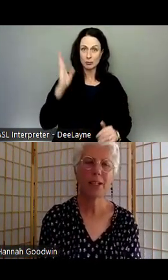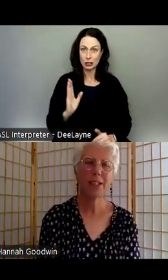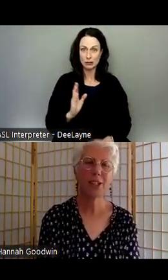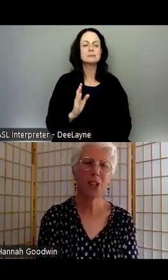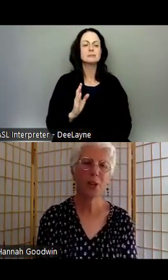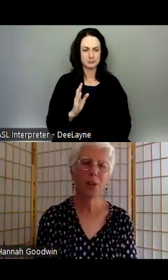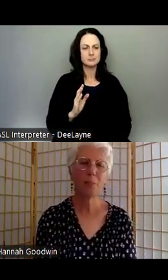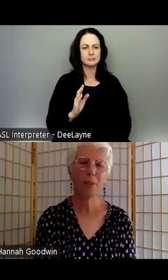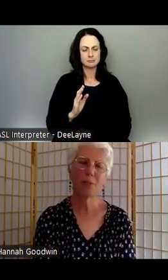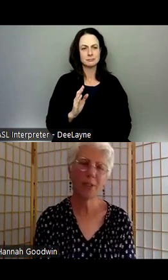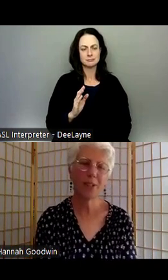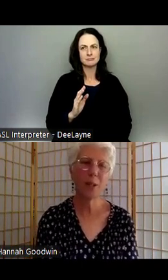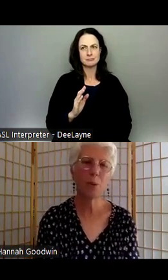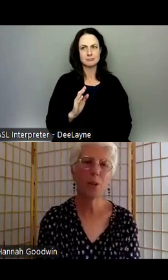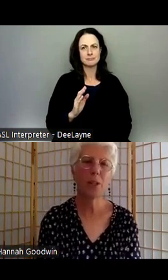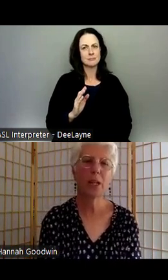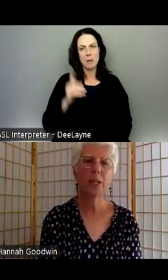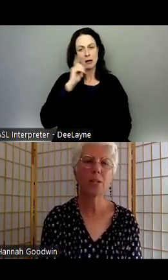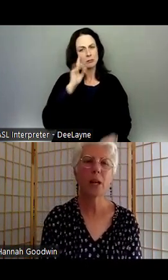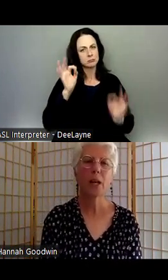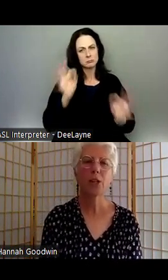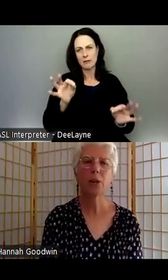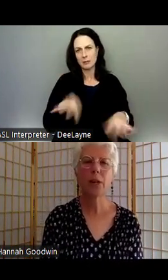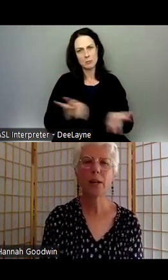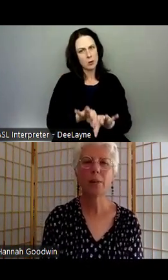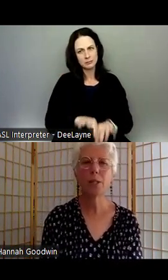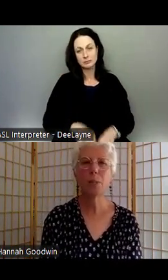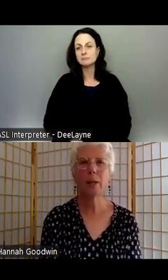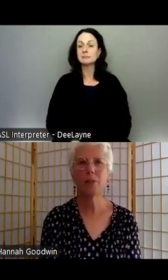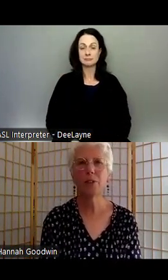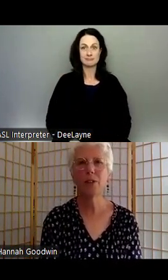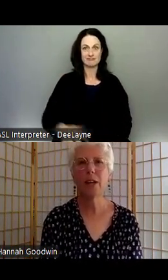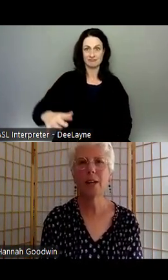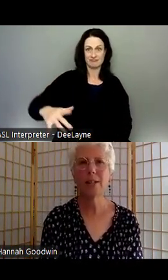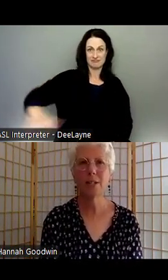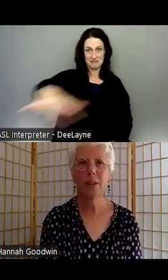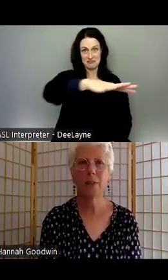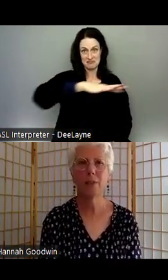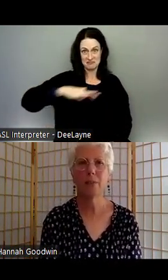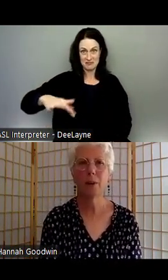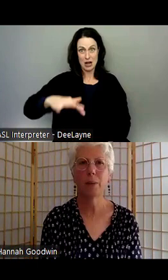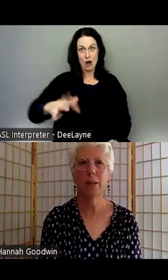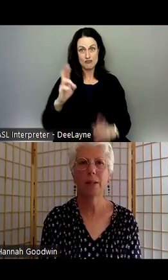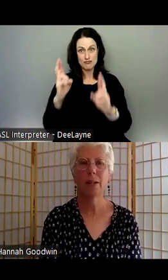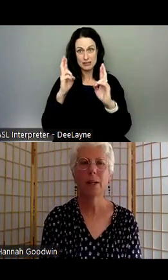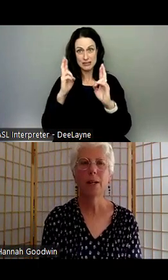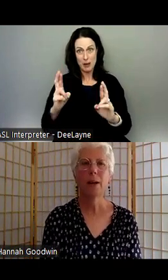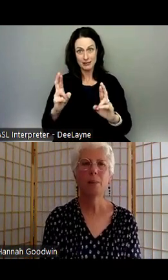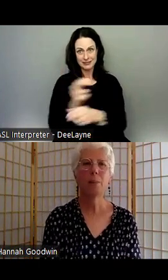but definitely important is to create a respectful and safe environment.